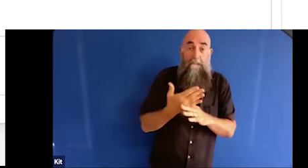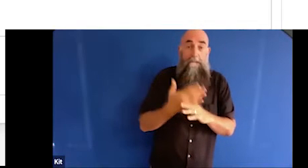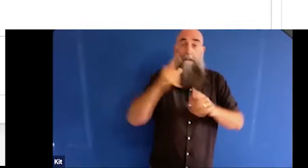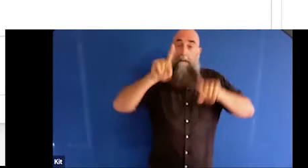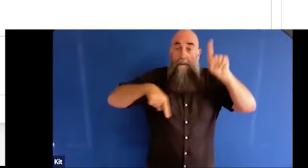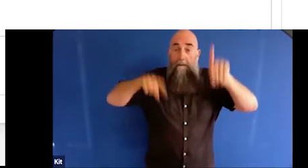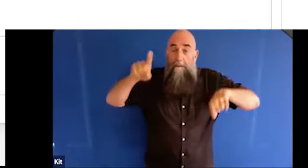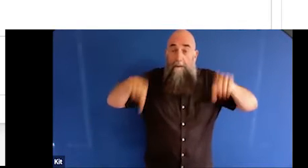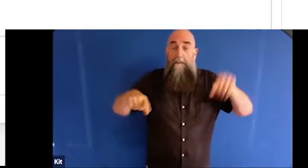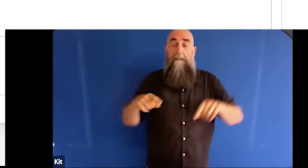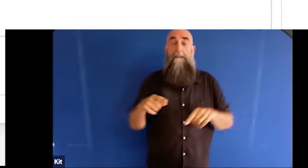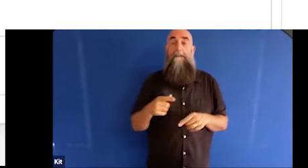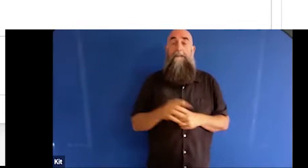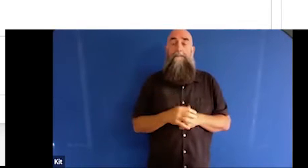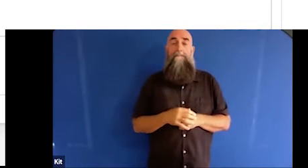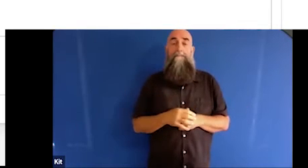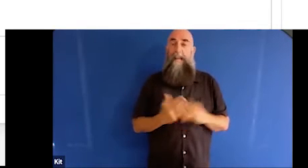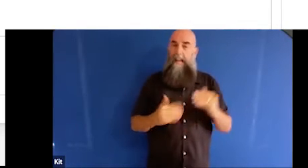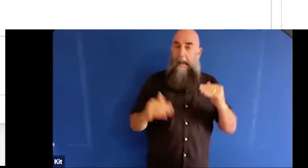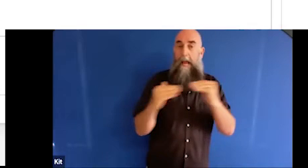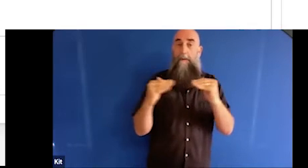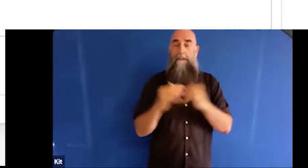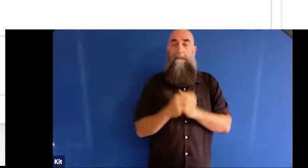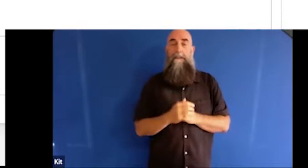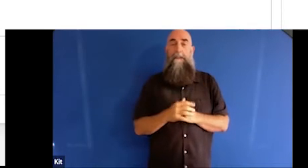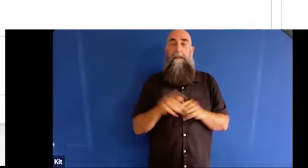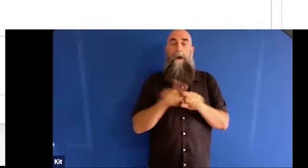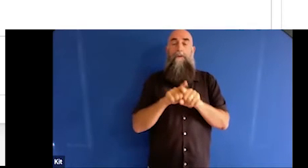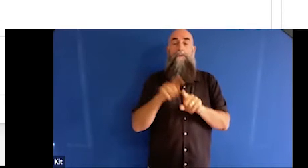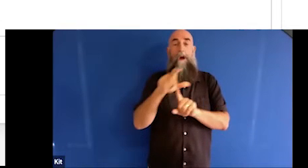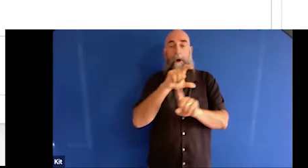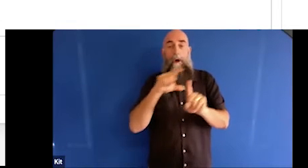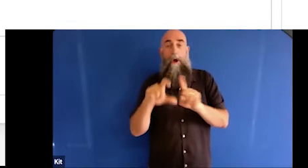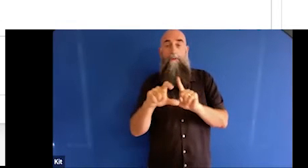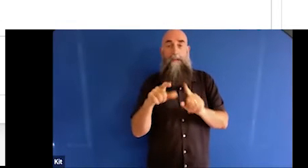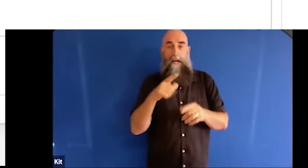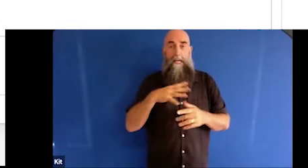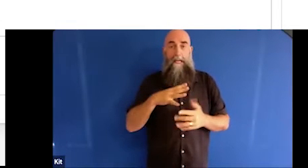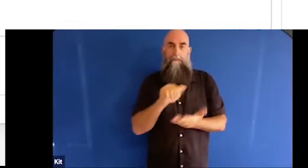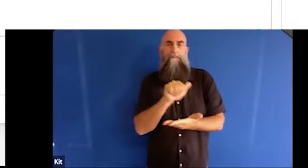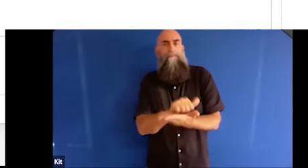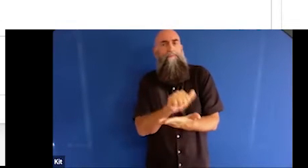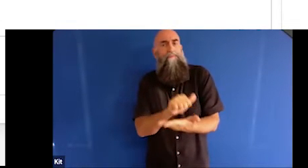The third one is "First Nations arts and culture are cherished" and the fourth one is "arts